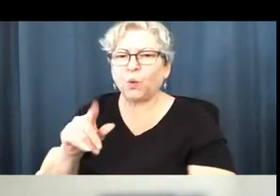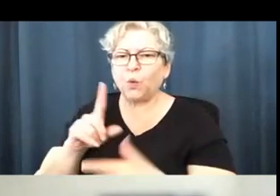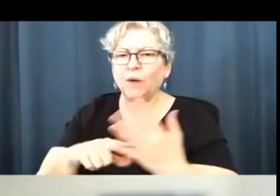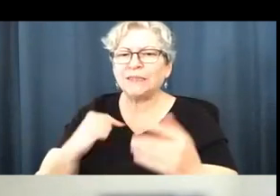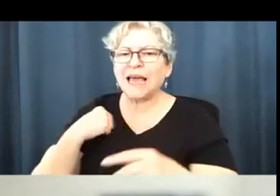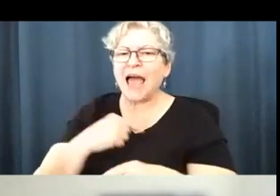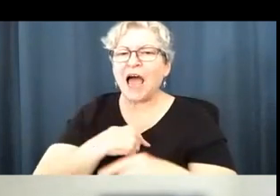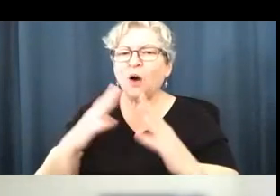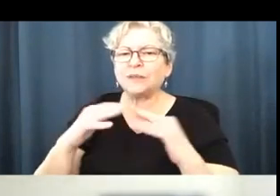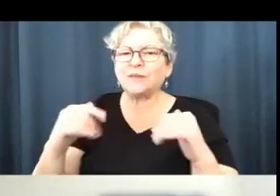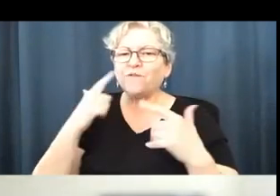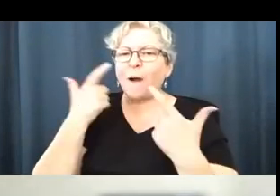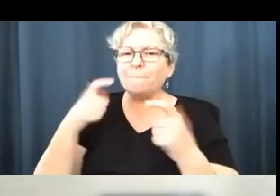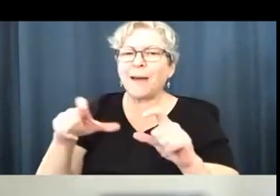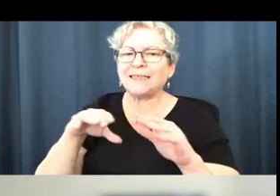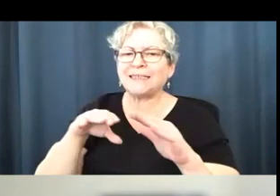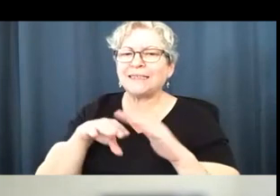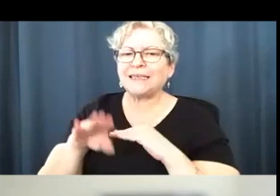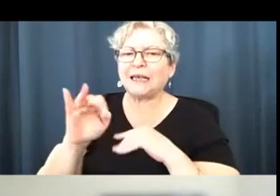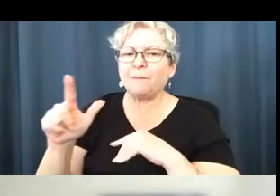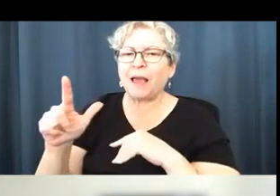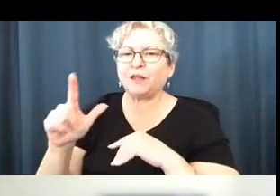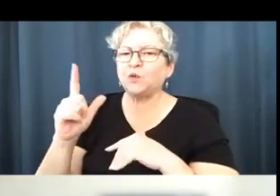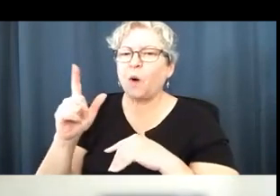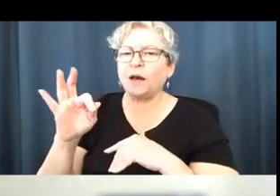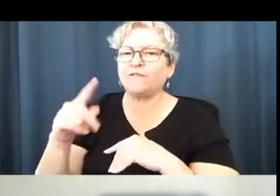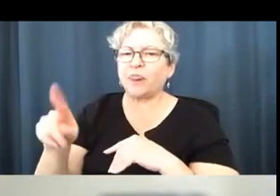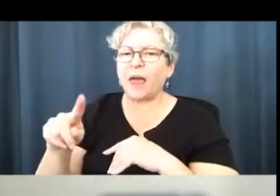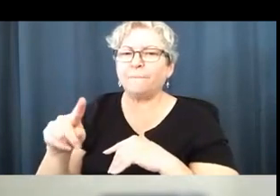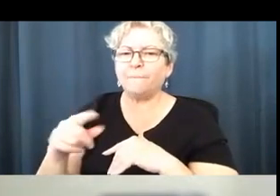for mass emailing. it's one of those, right? And so, we've been successful.